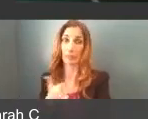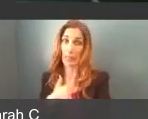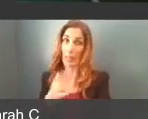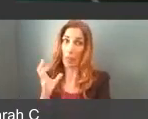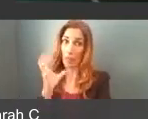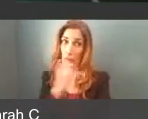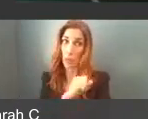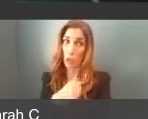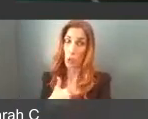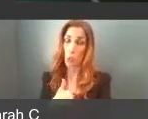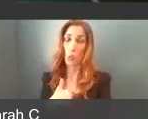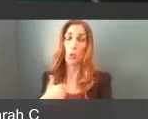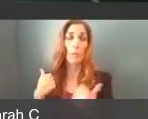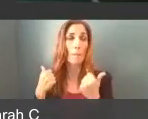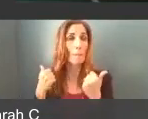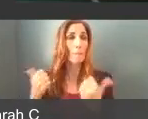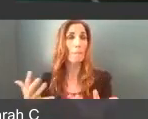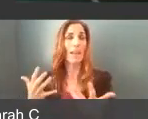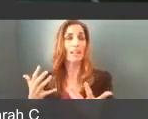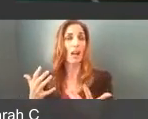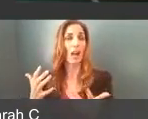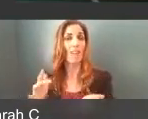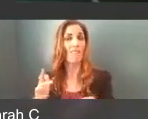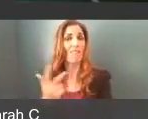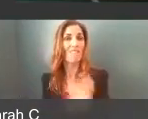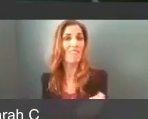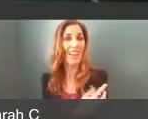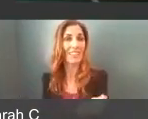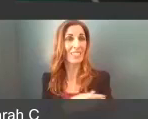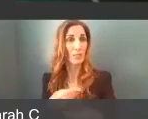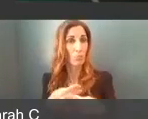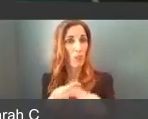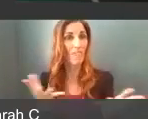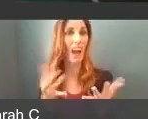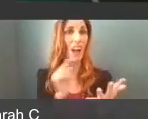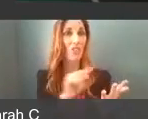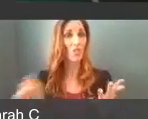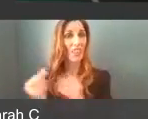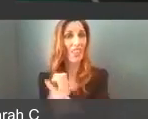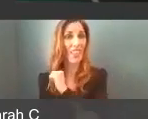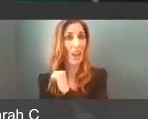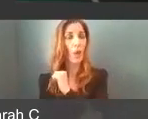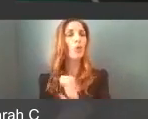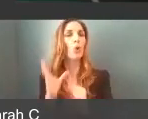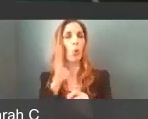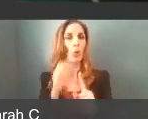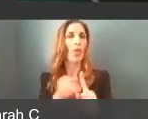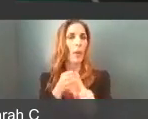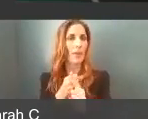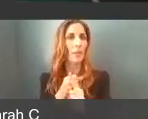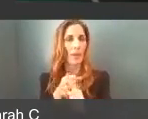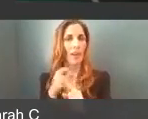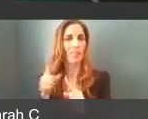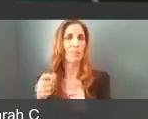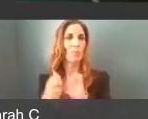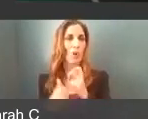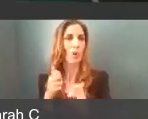many of the vaccine providers in the County will be impacted by this issue with the second doses.